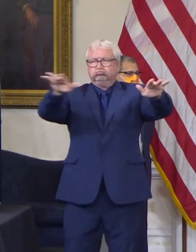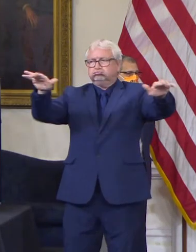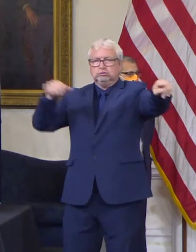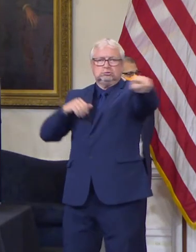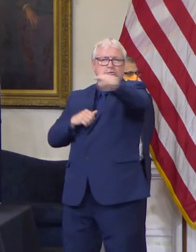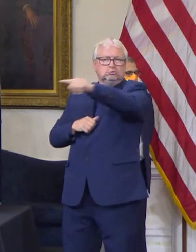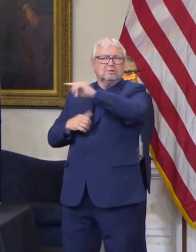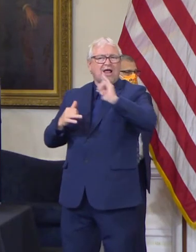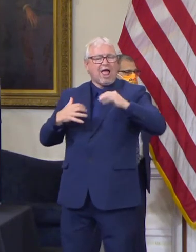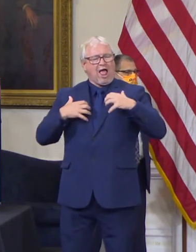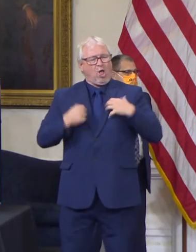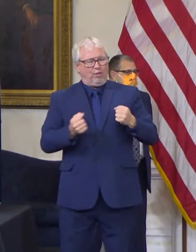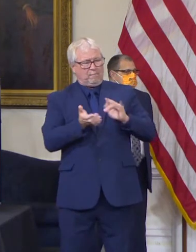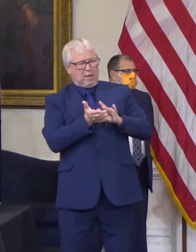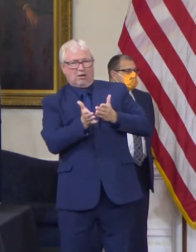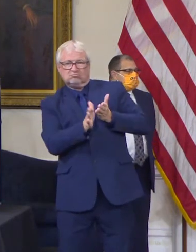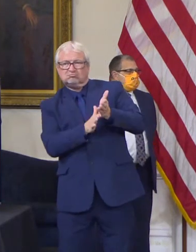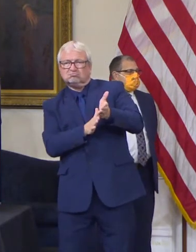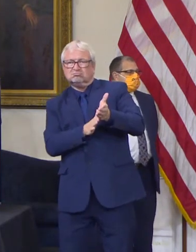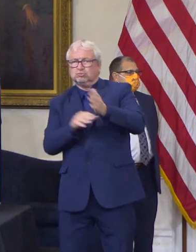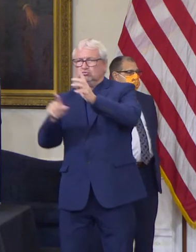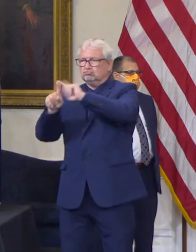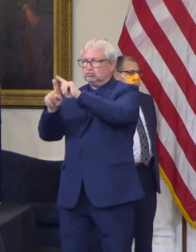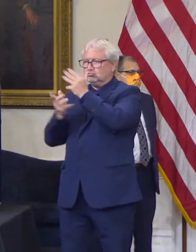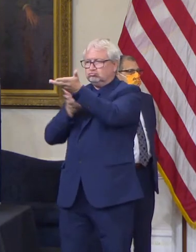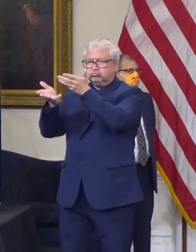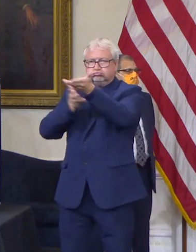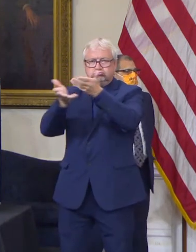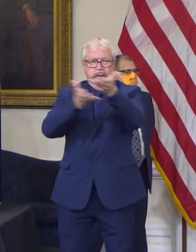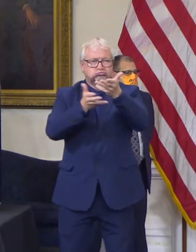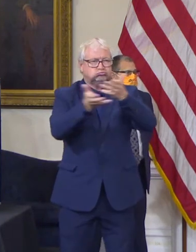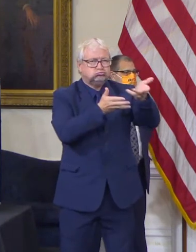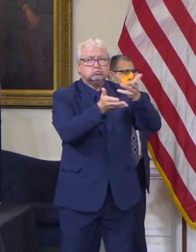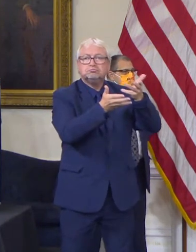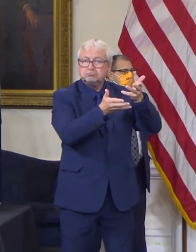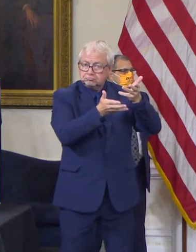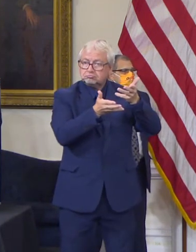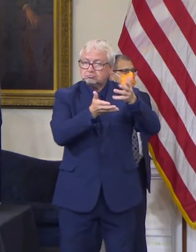hospitals, pharmacies, and other providers across the state, and this week our statewide call